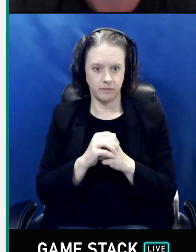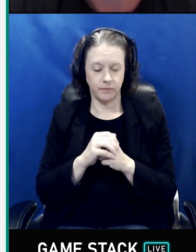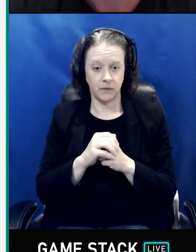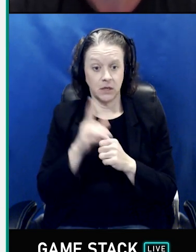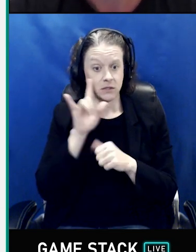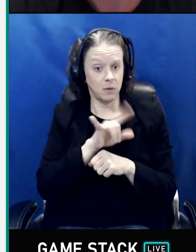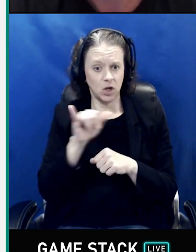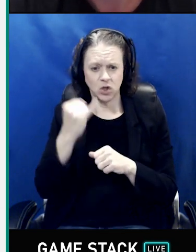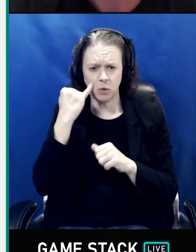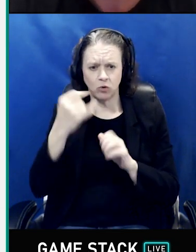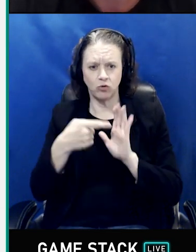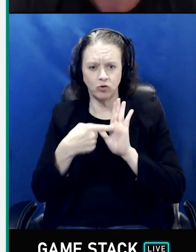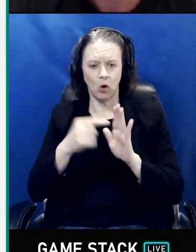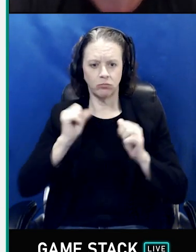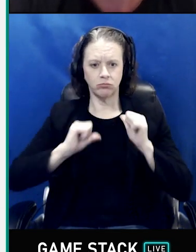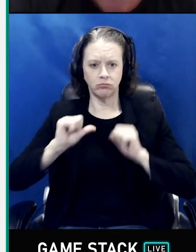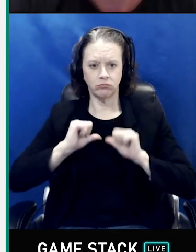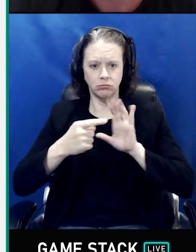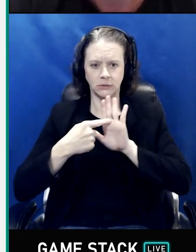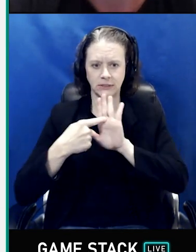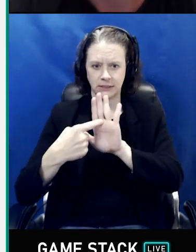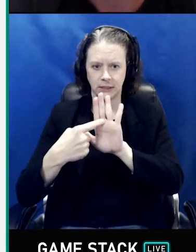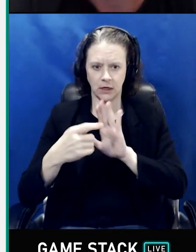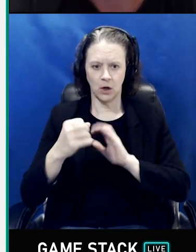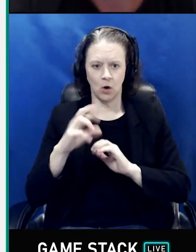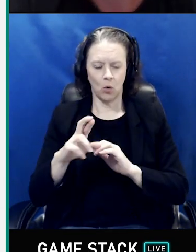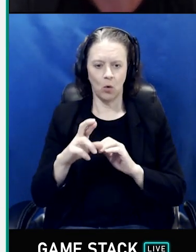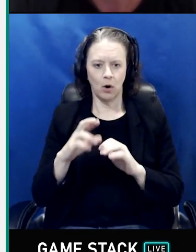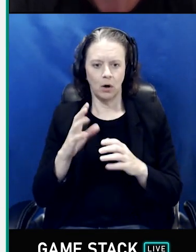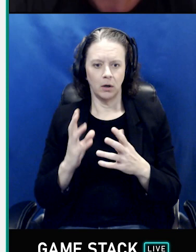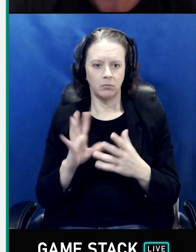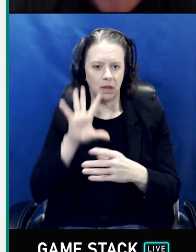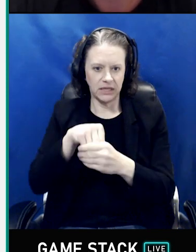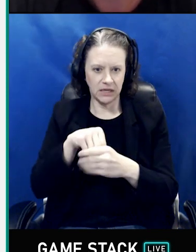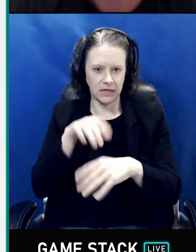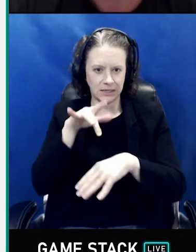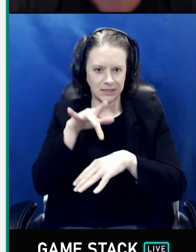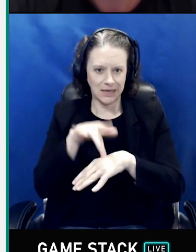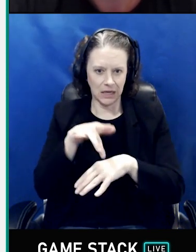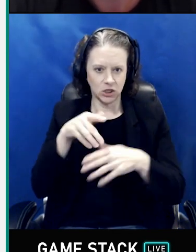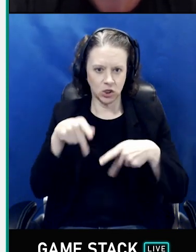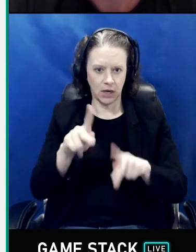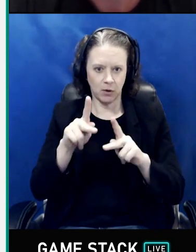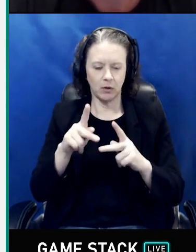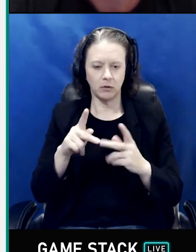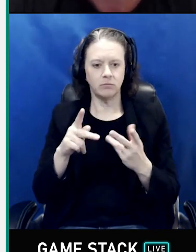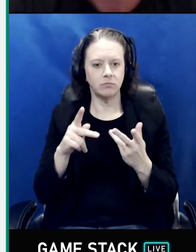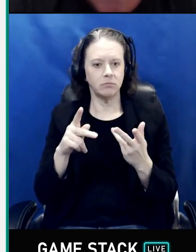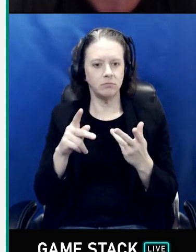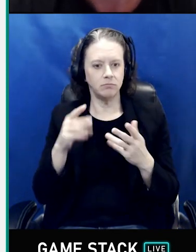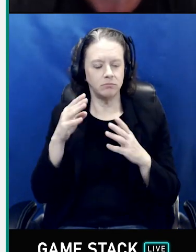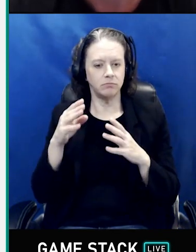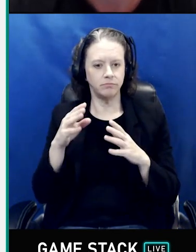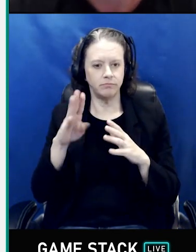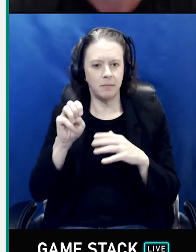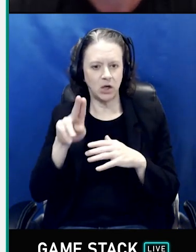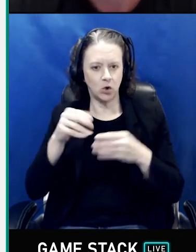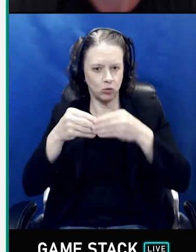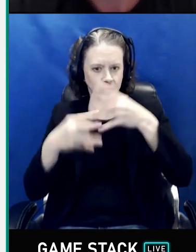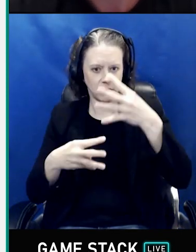or if you have built-in touch enabled menus, you might want to remove the touch adaptive glass controls altogether.